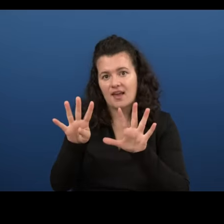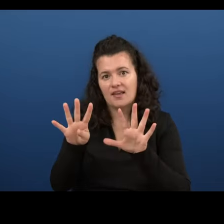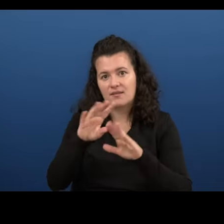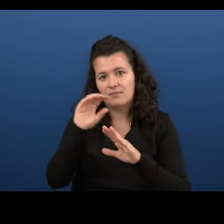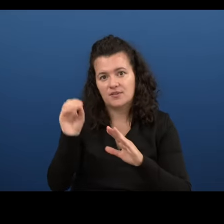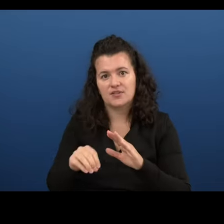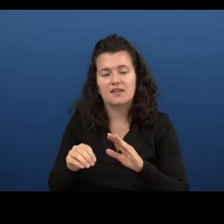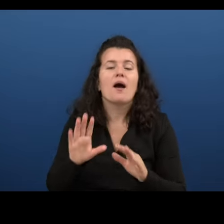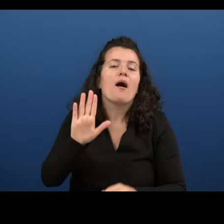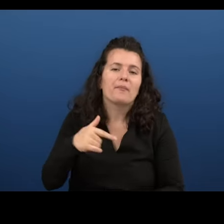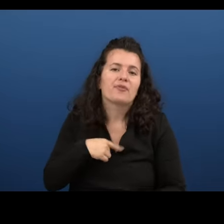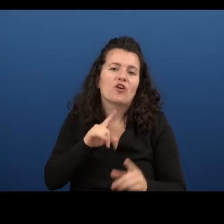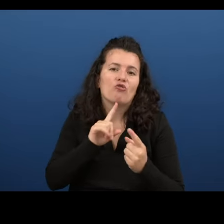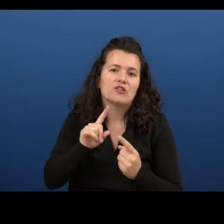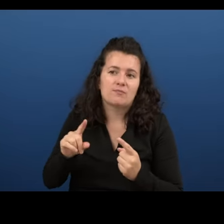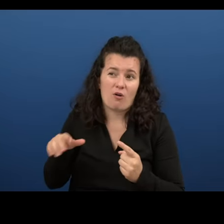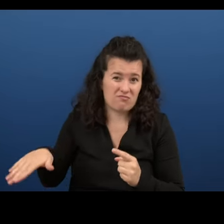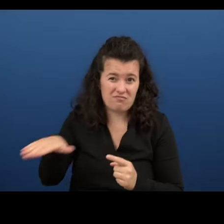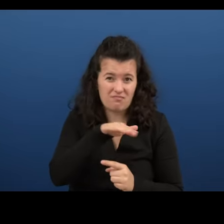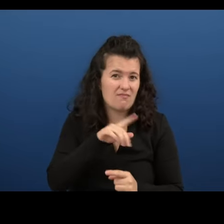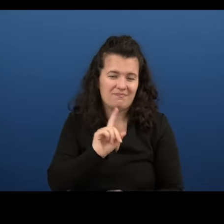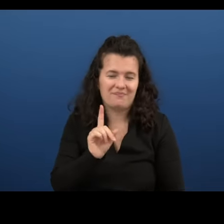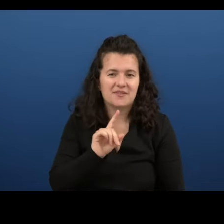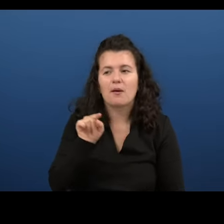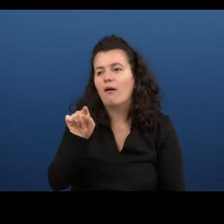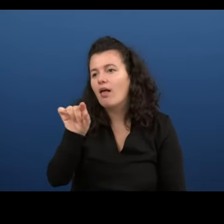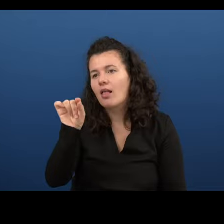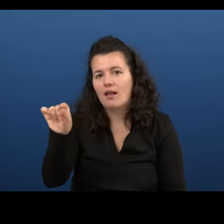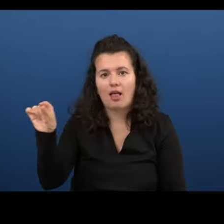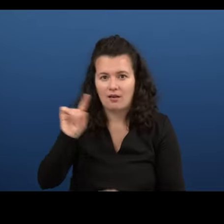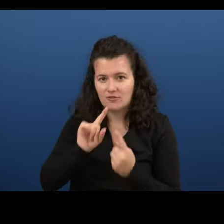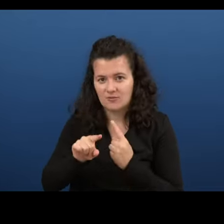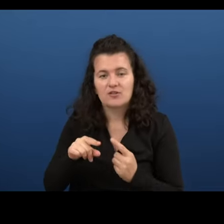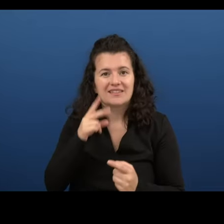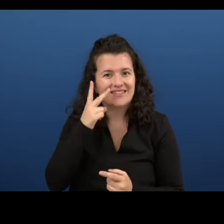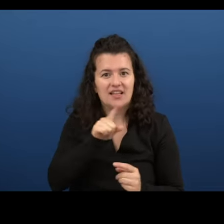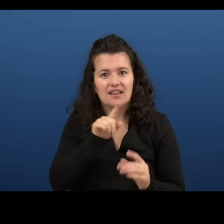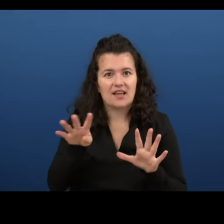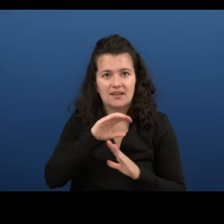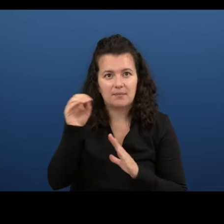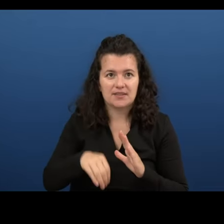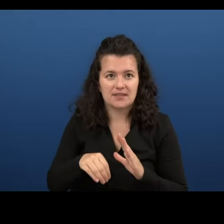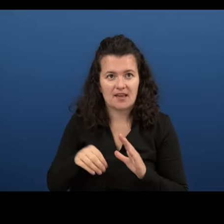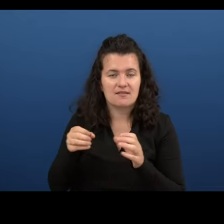represent multinational enterprises, organizational person with disabilities are actually a little